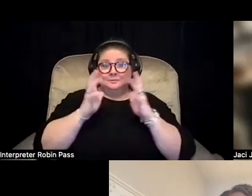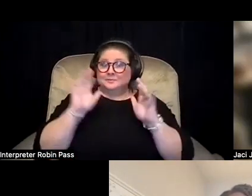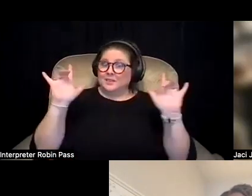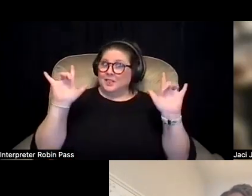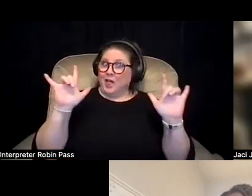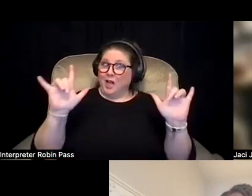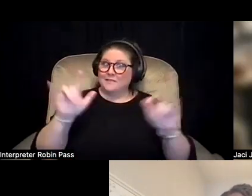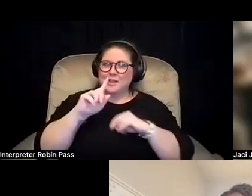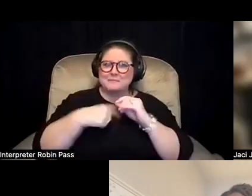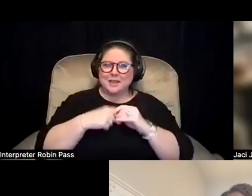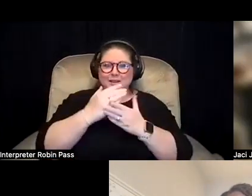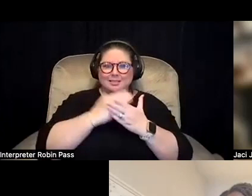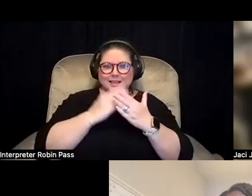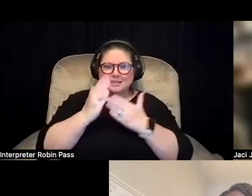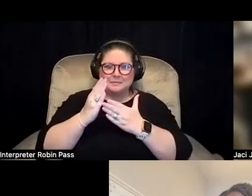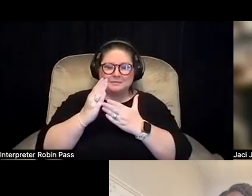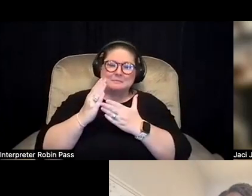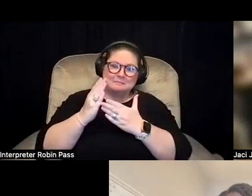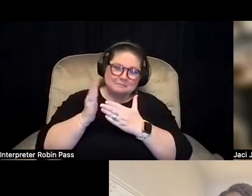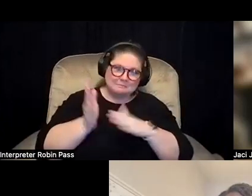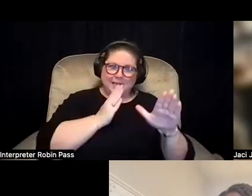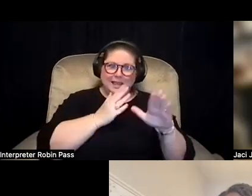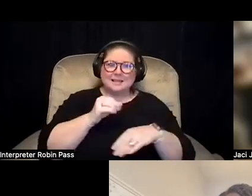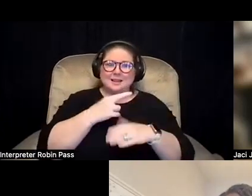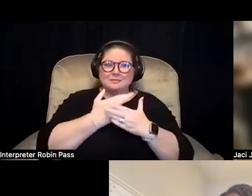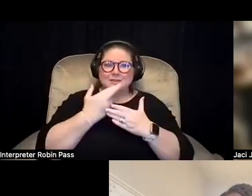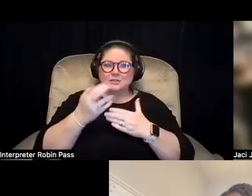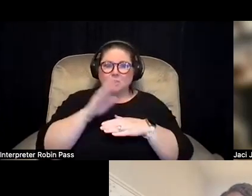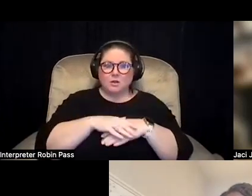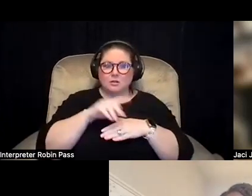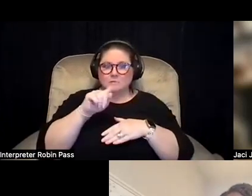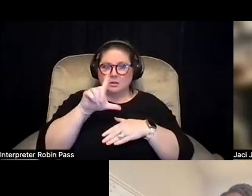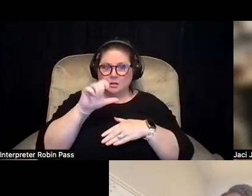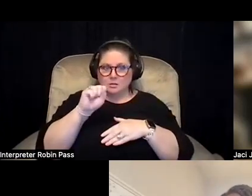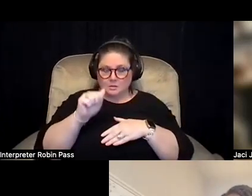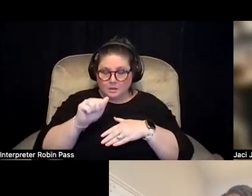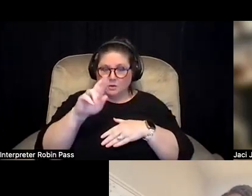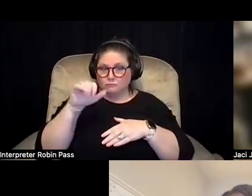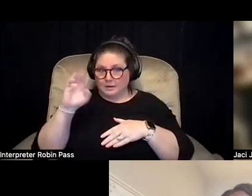plans and resources on the tulsa race massacre so i just shared the link to those again i know